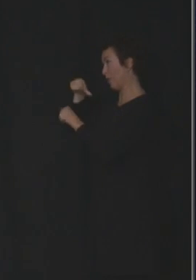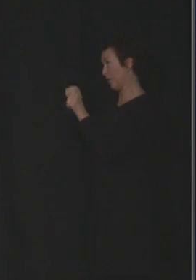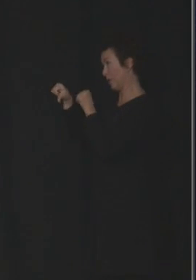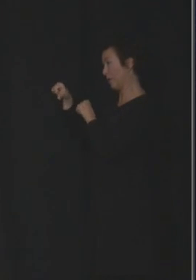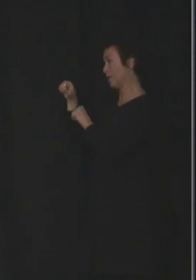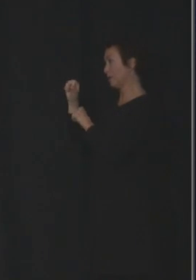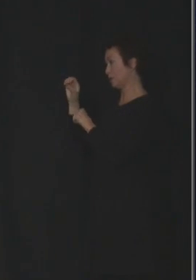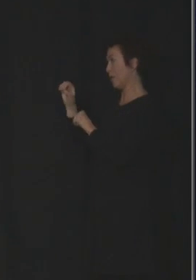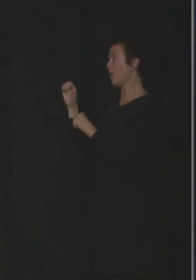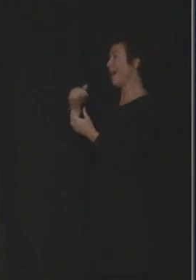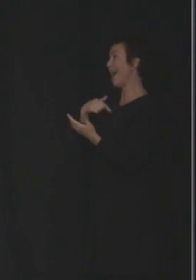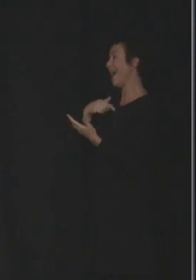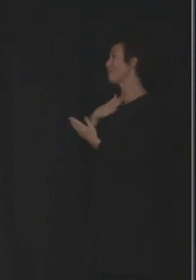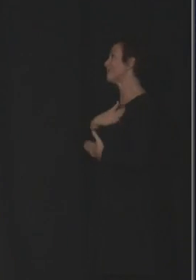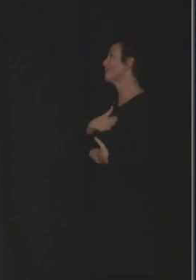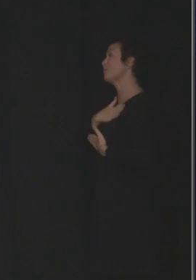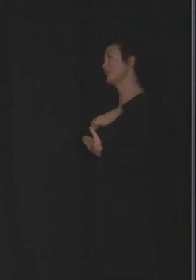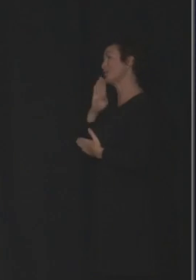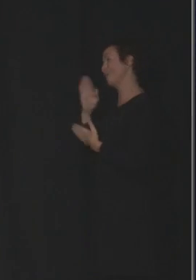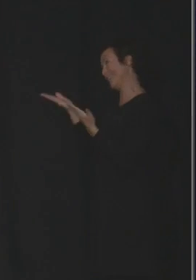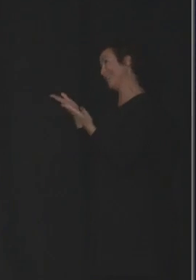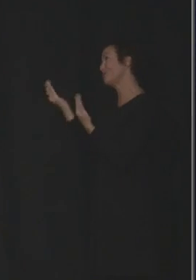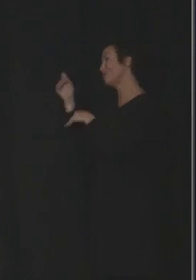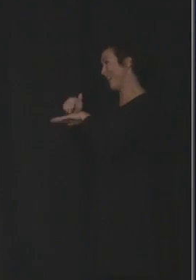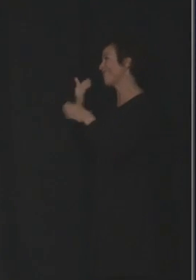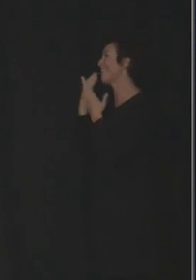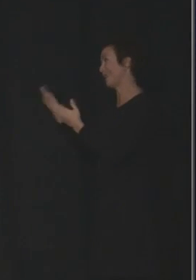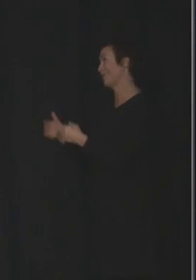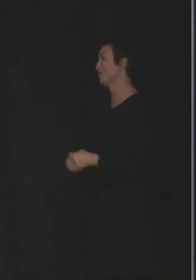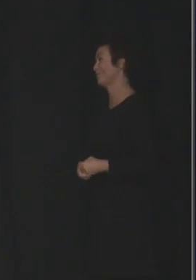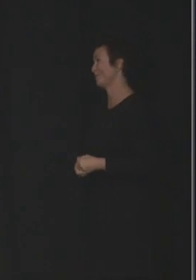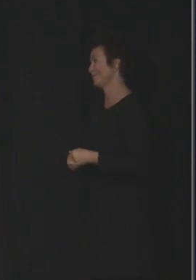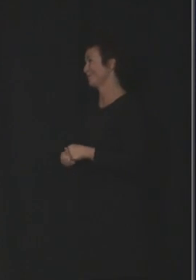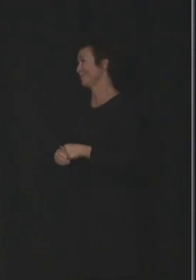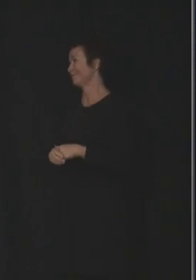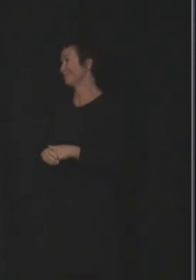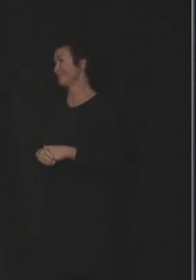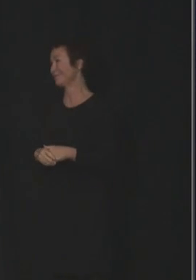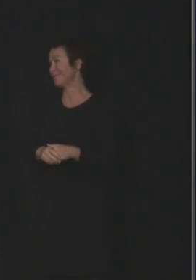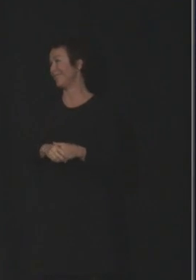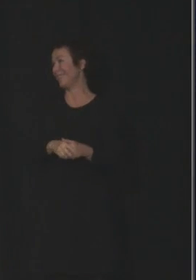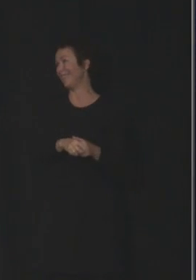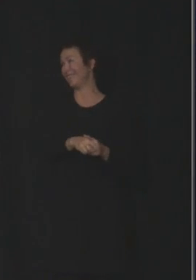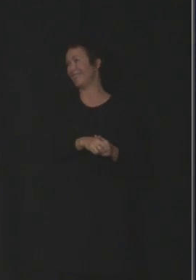So I appreciate being here tonight. Thank you.